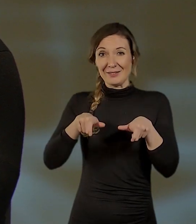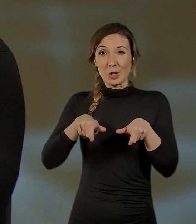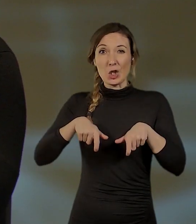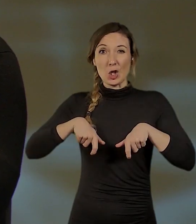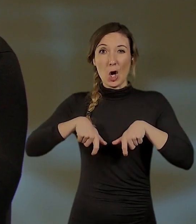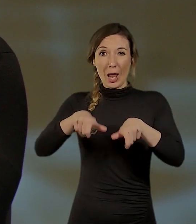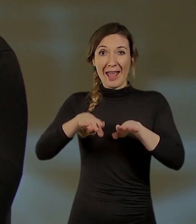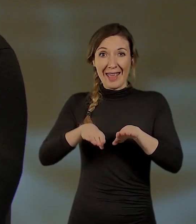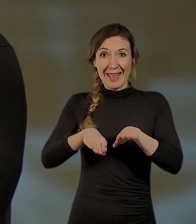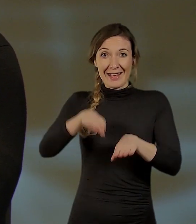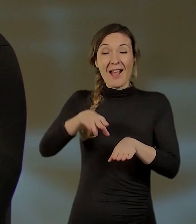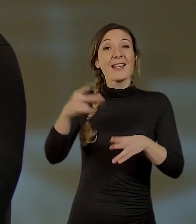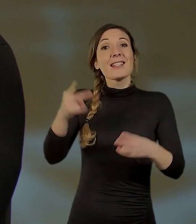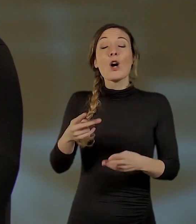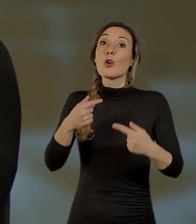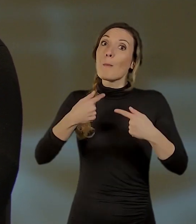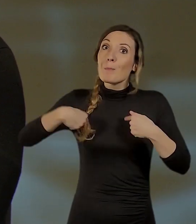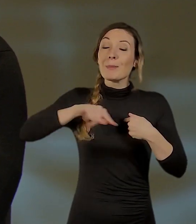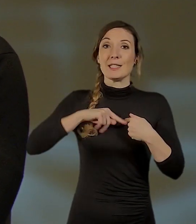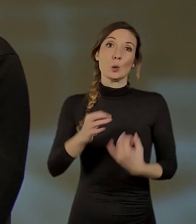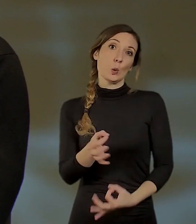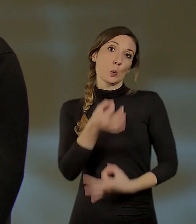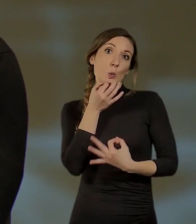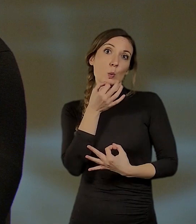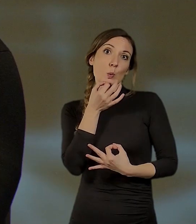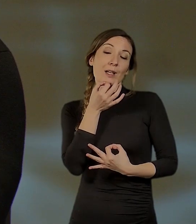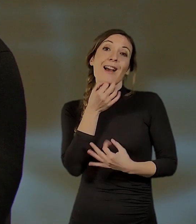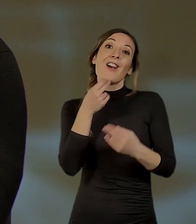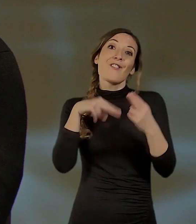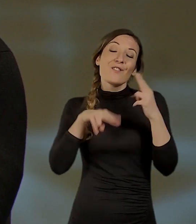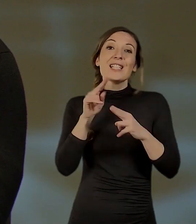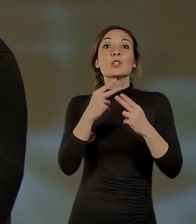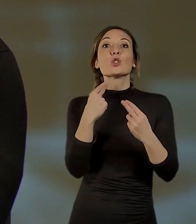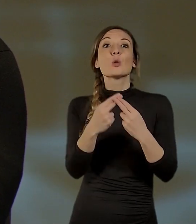So all this as we had information, as we transparently informed citizens